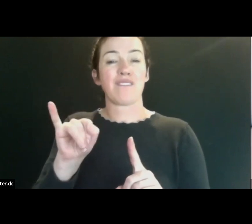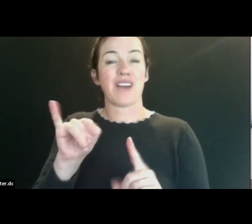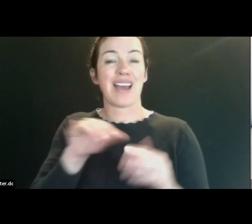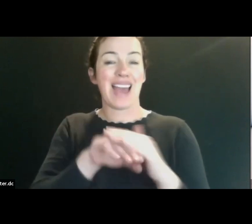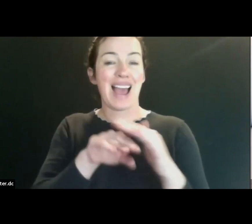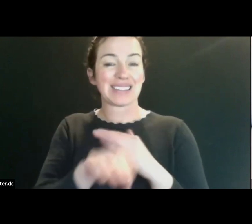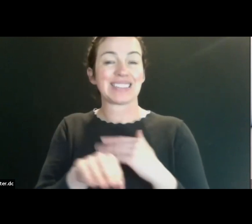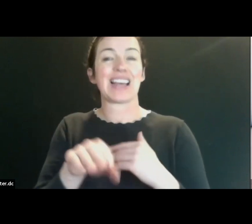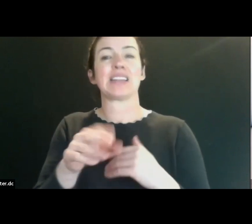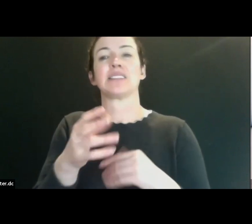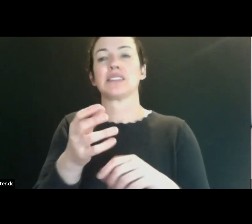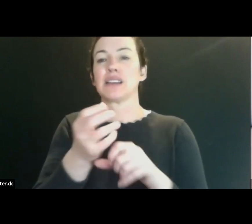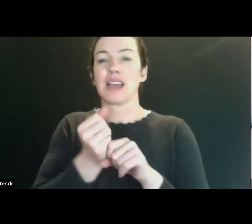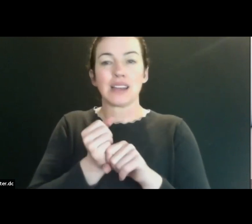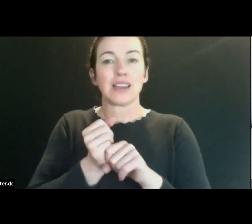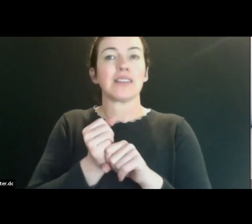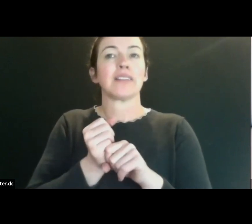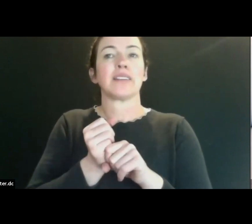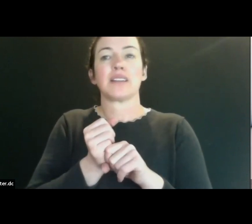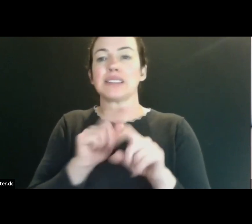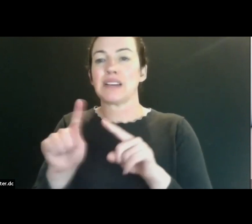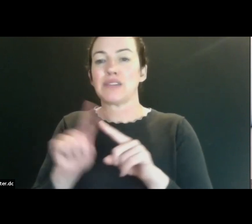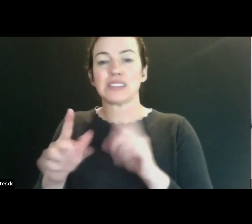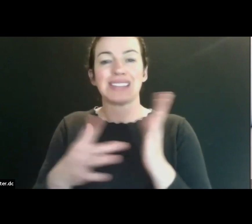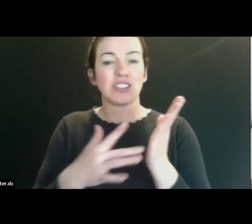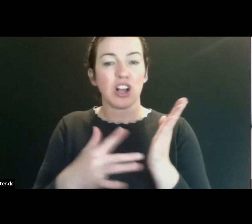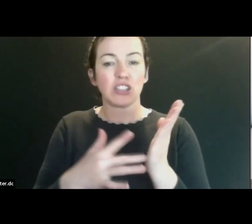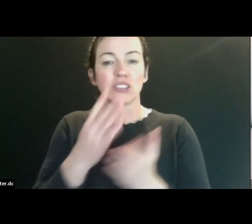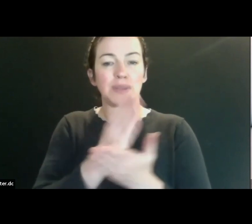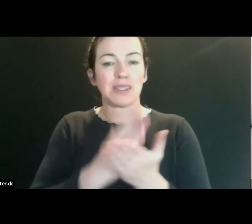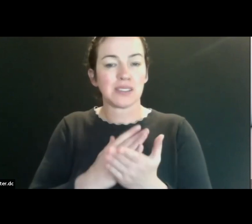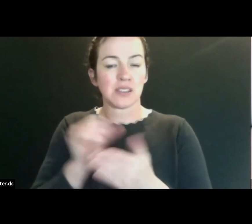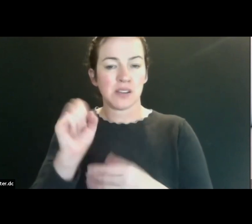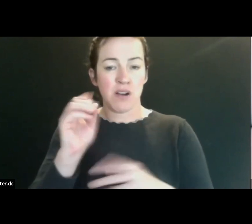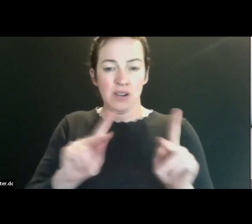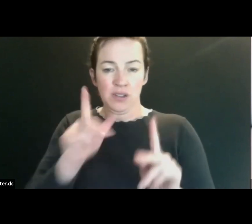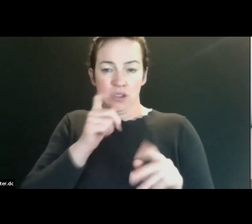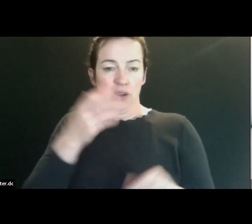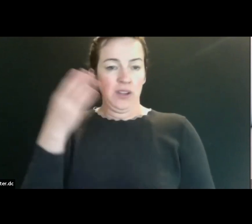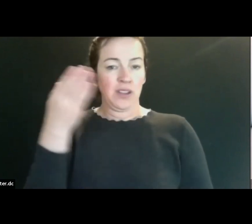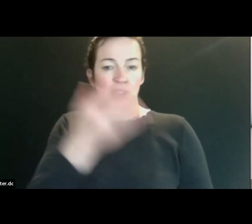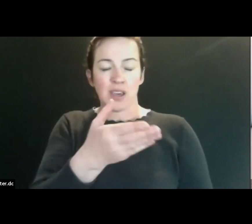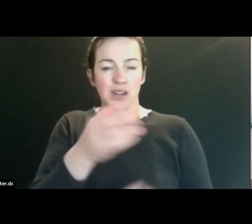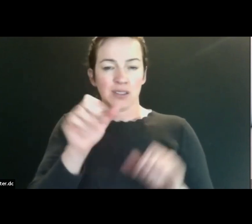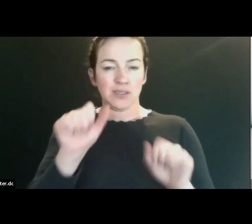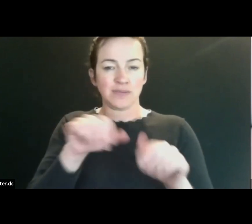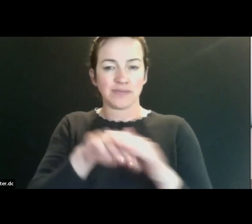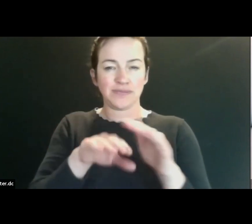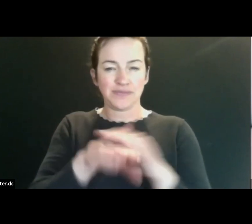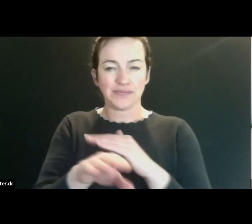getting the different technology pieces so folks that are there can have access to that